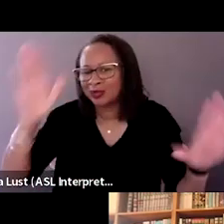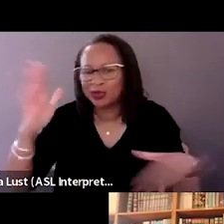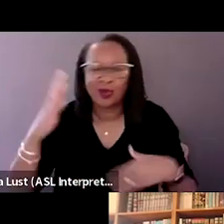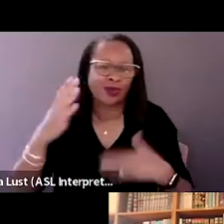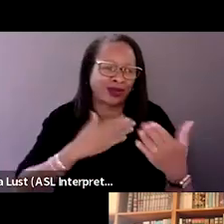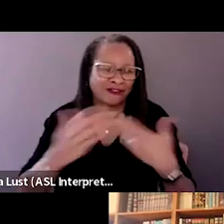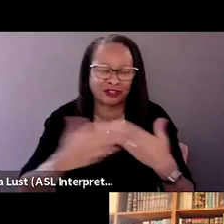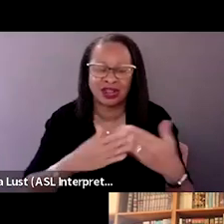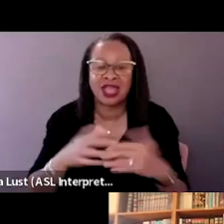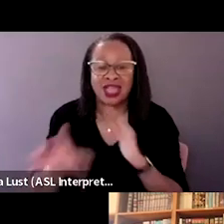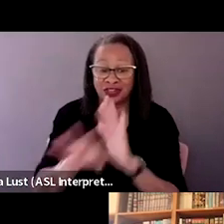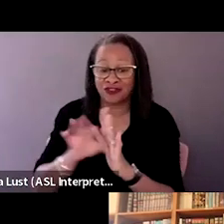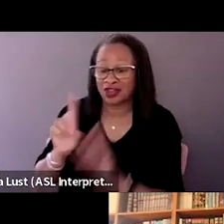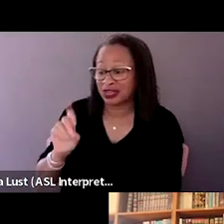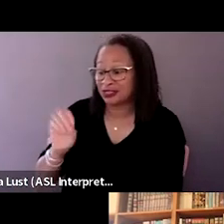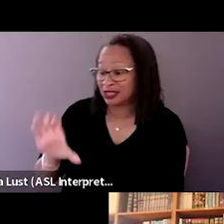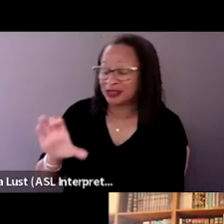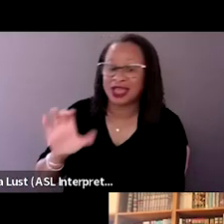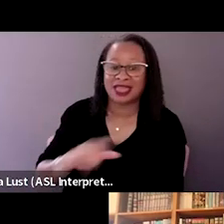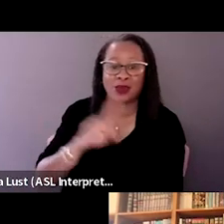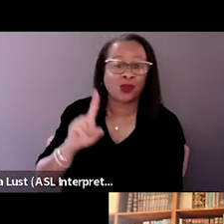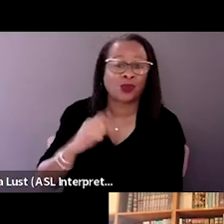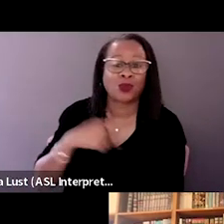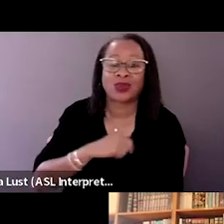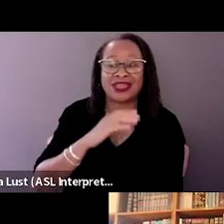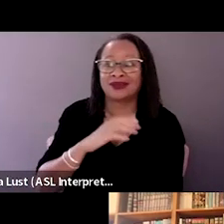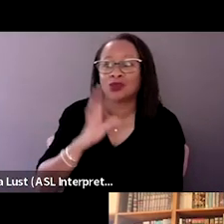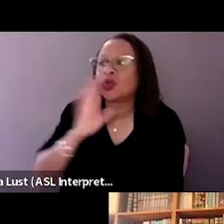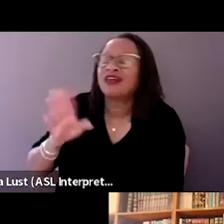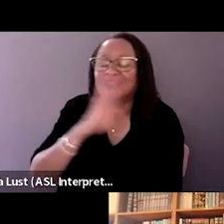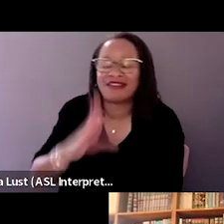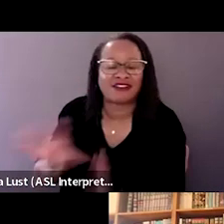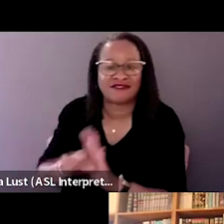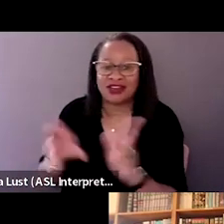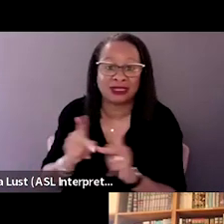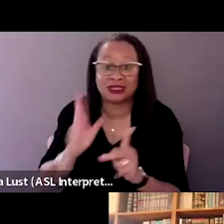You find documentaries that will never find a place to be broadcasted.